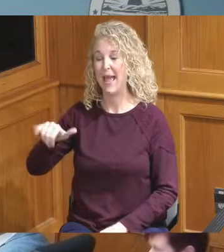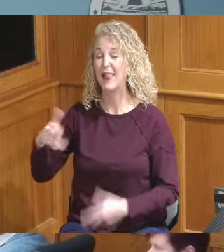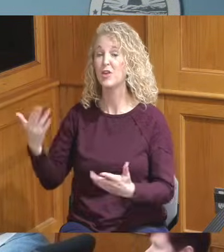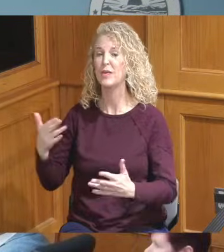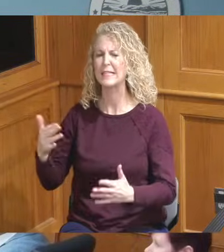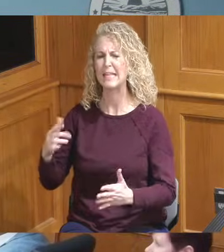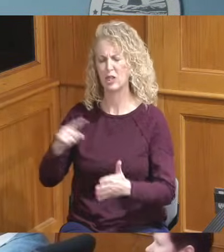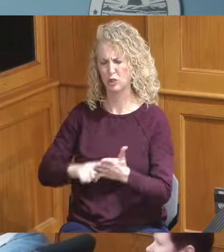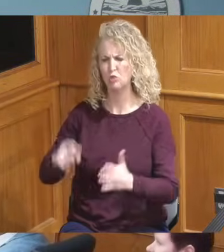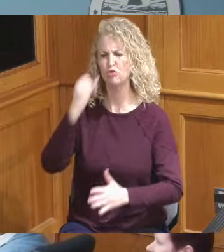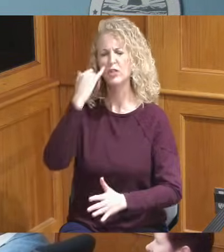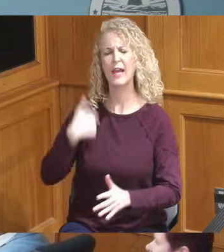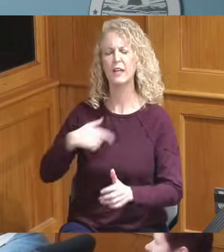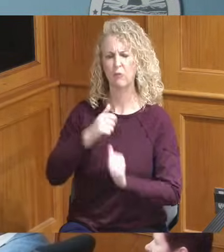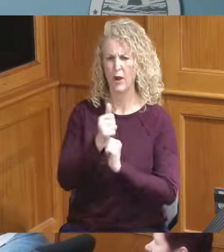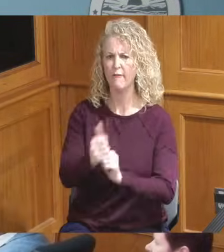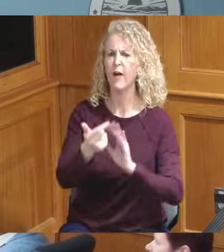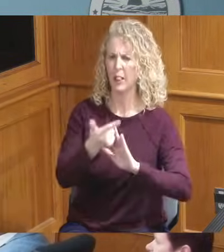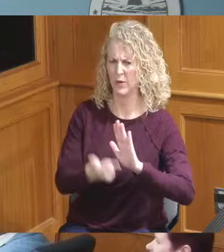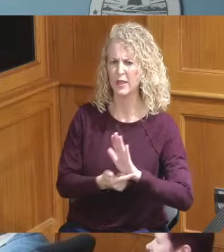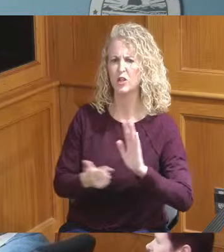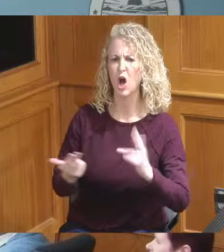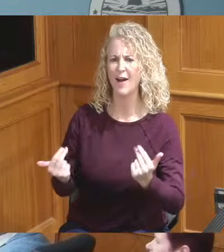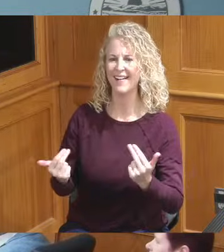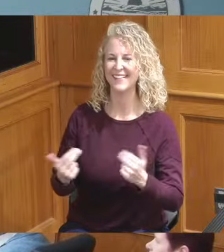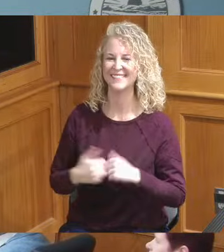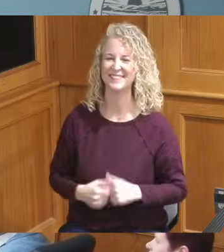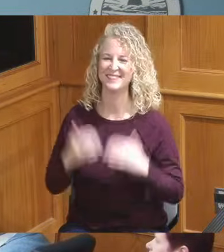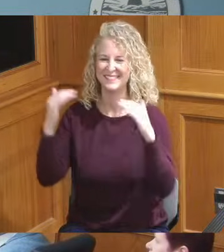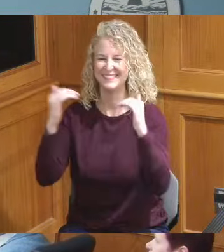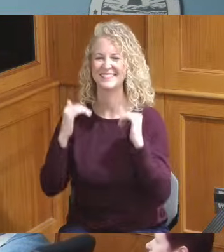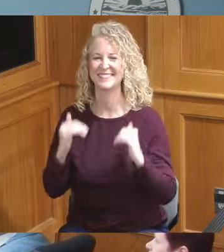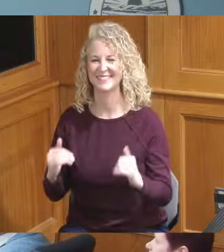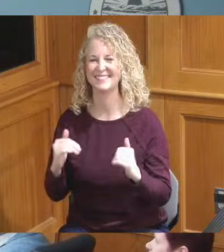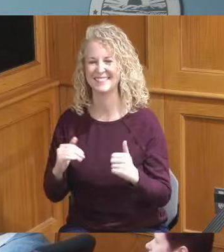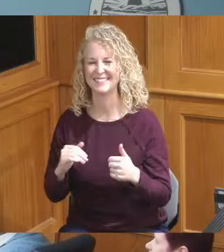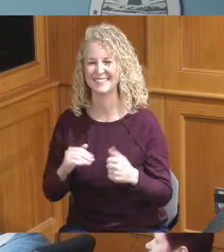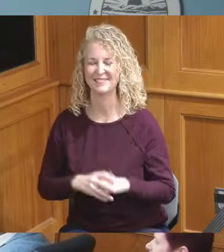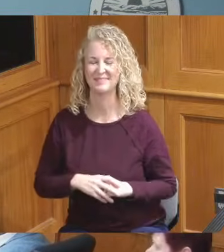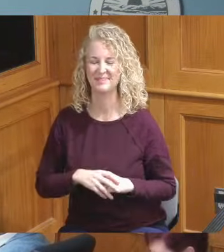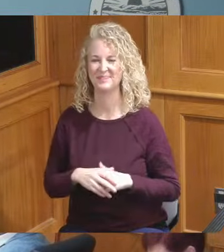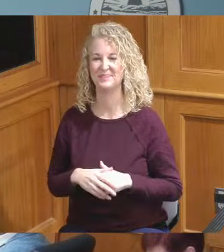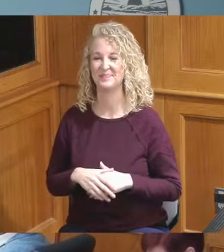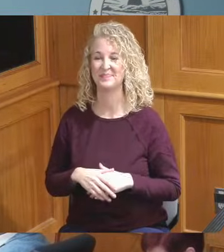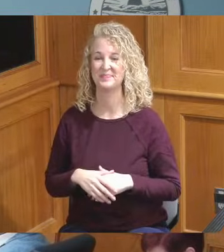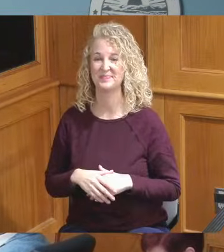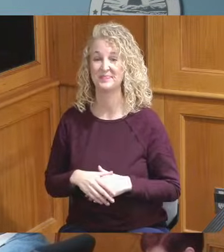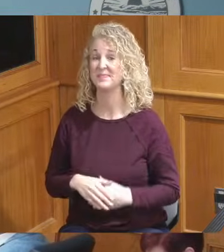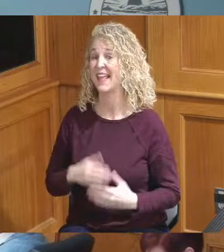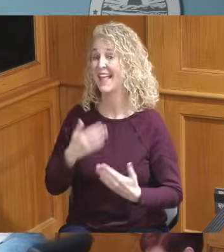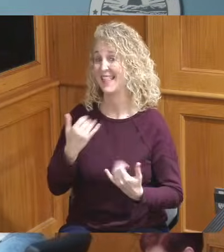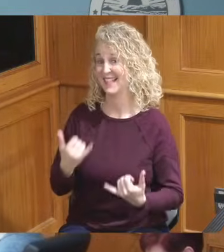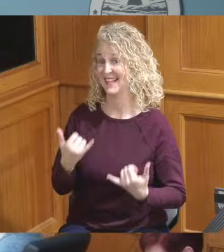and Okay, we're gonna move on to our next recipient. Thank you. before we go